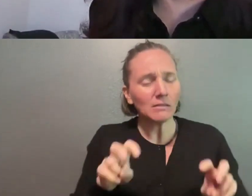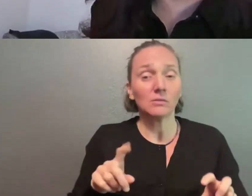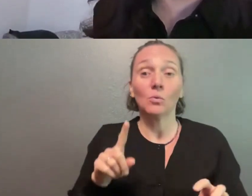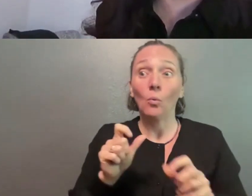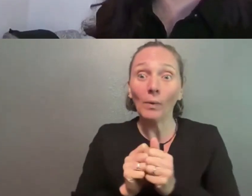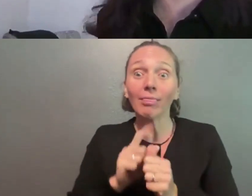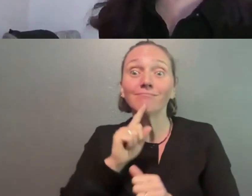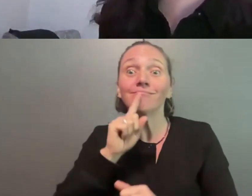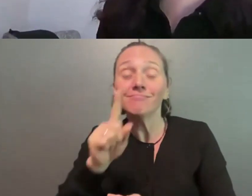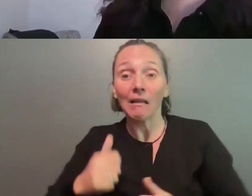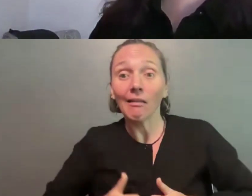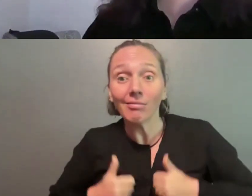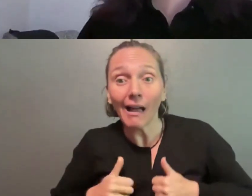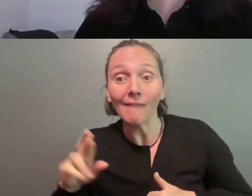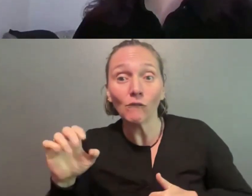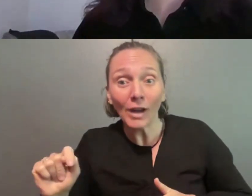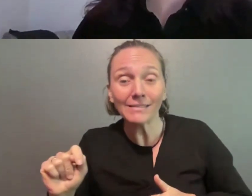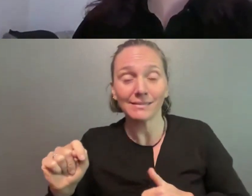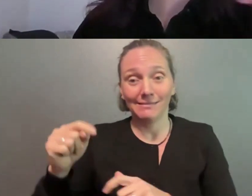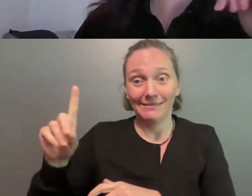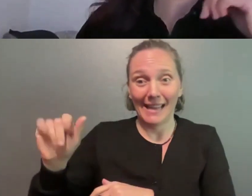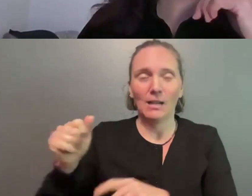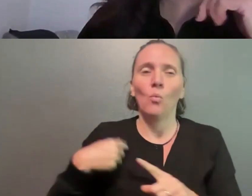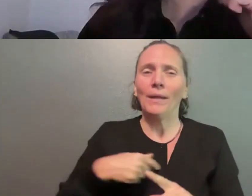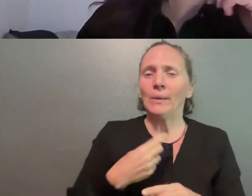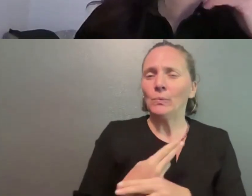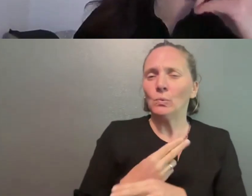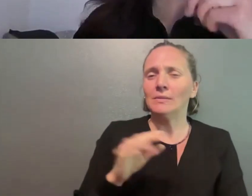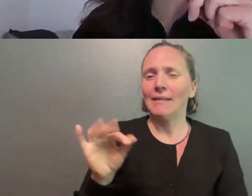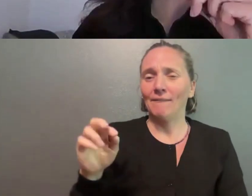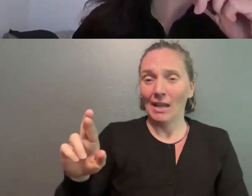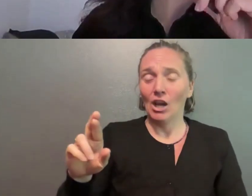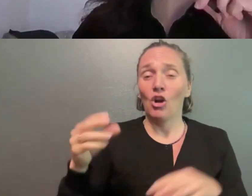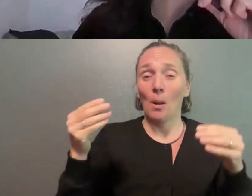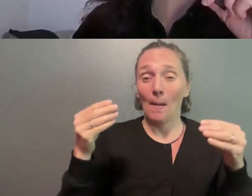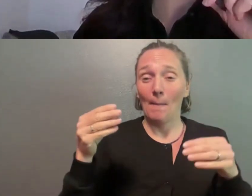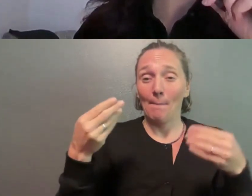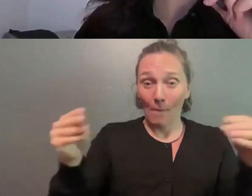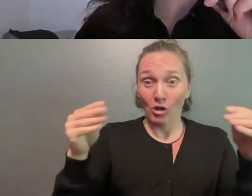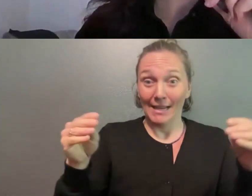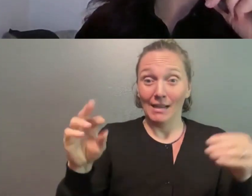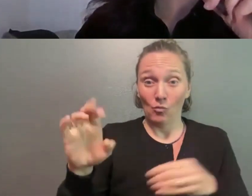We use the fair market rents and the problem with those can be that they are looking at the American Community survey gross